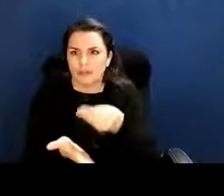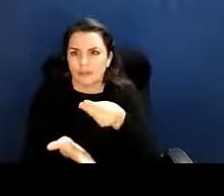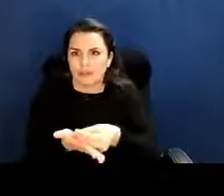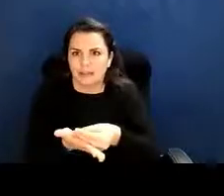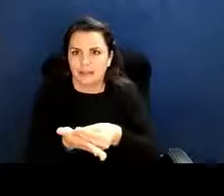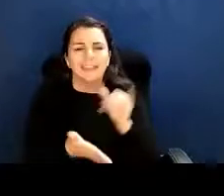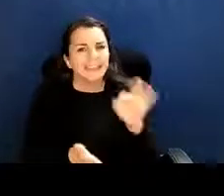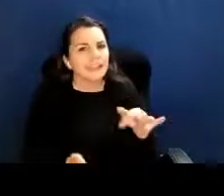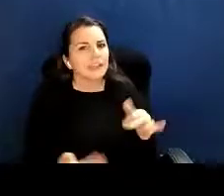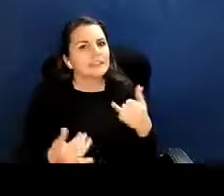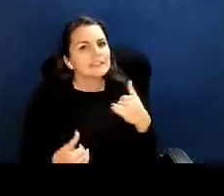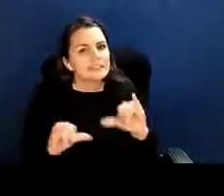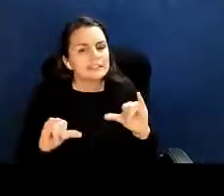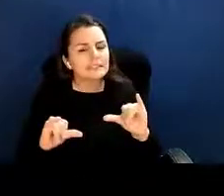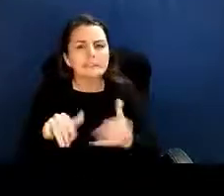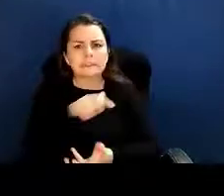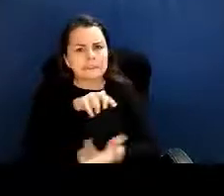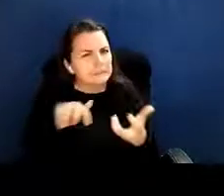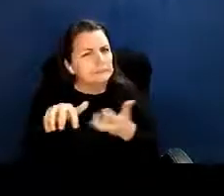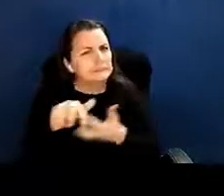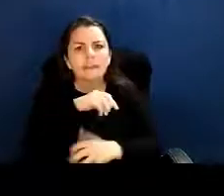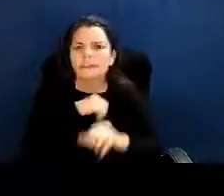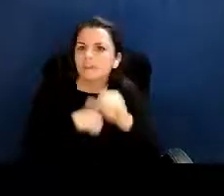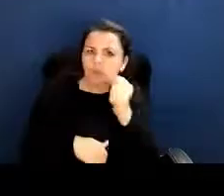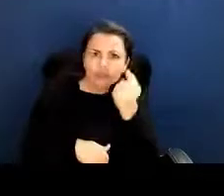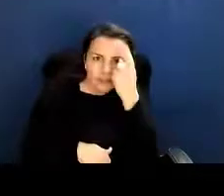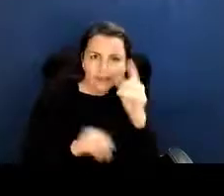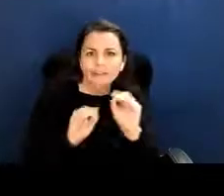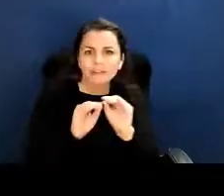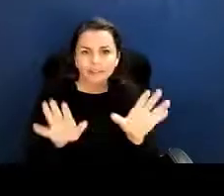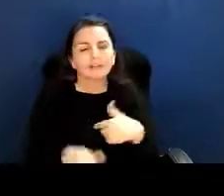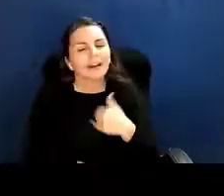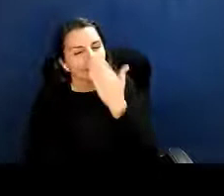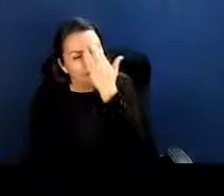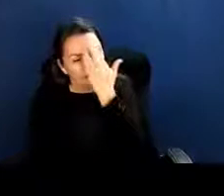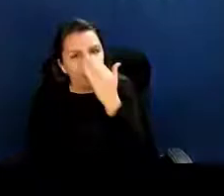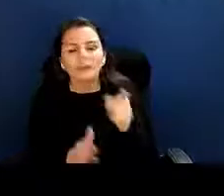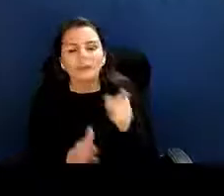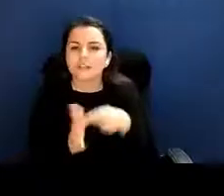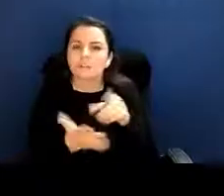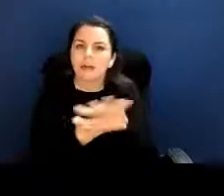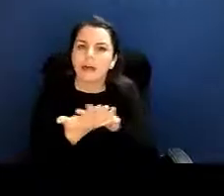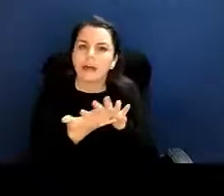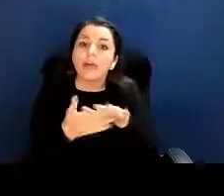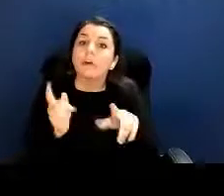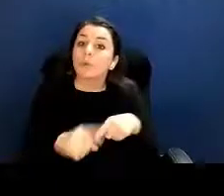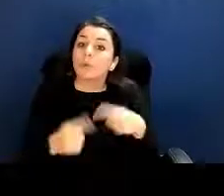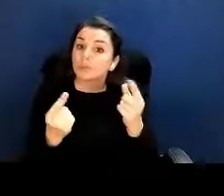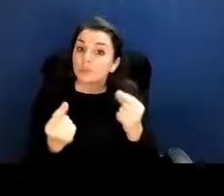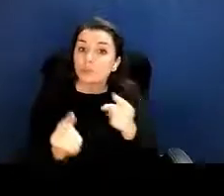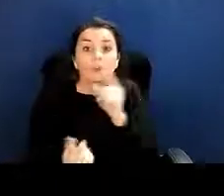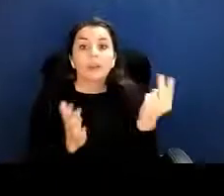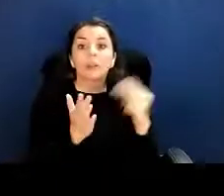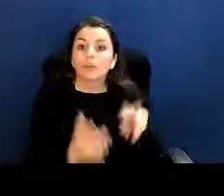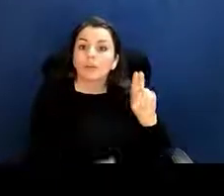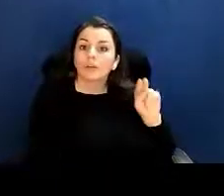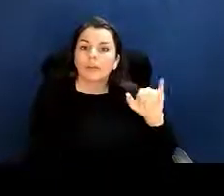and I can understand why it might be, I would encourage you to check the R15 page at grants.nih.gov.